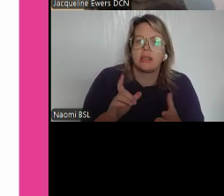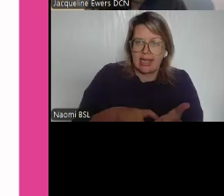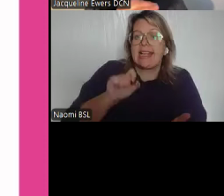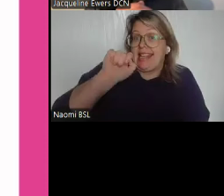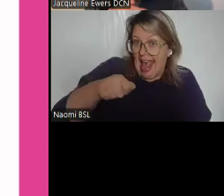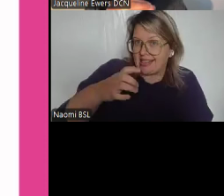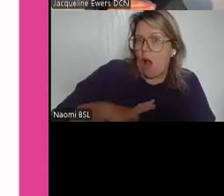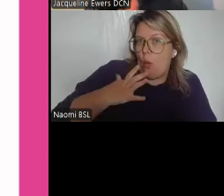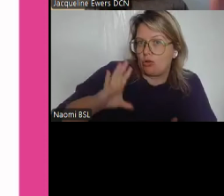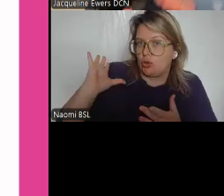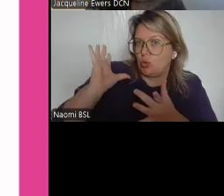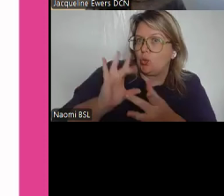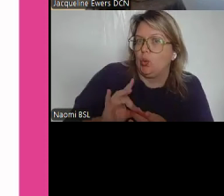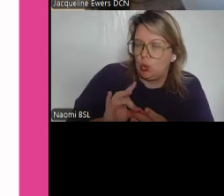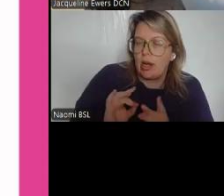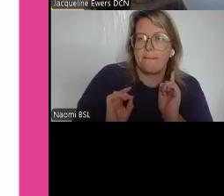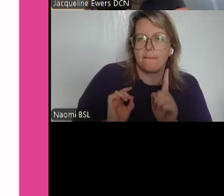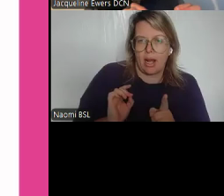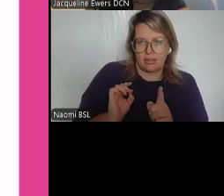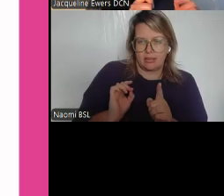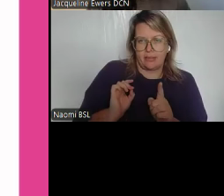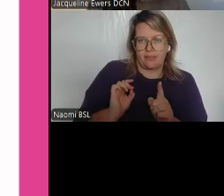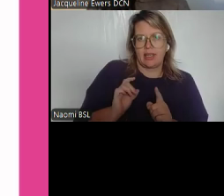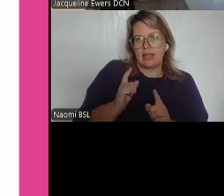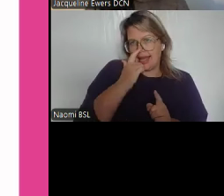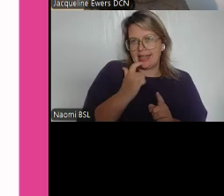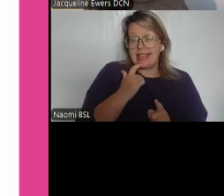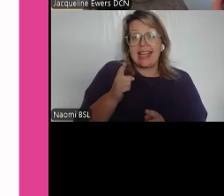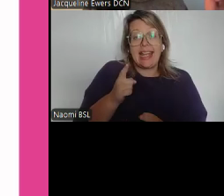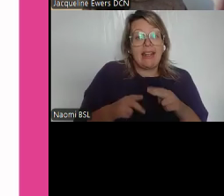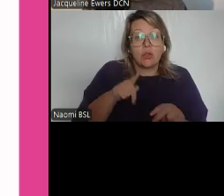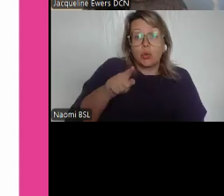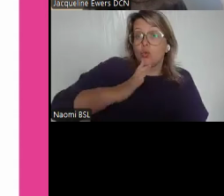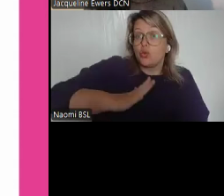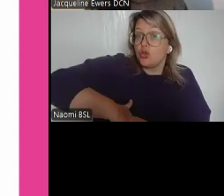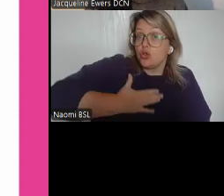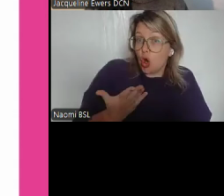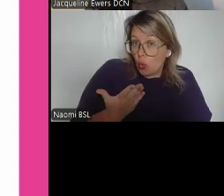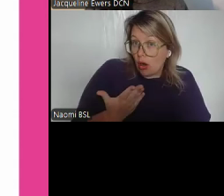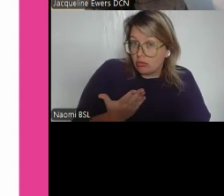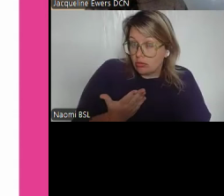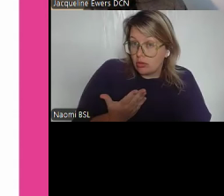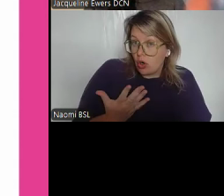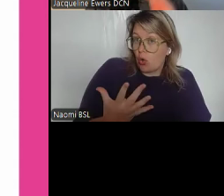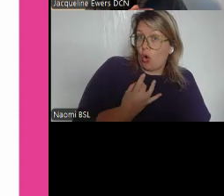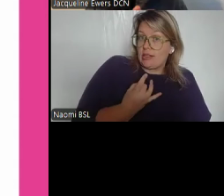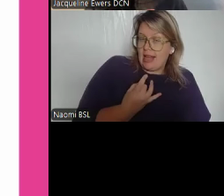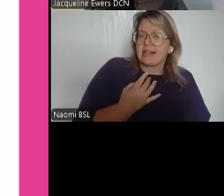It's a statement saying, "If you don't want to hear, please tick the box." It's the opposite.